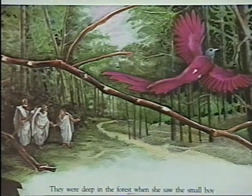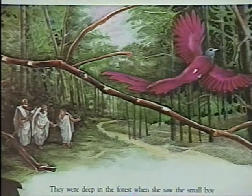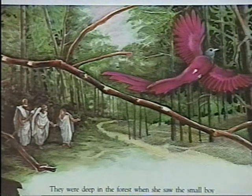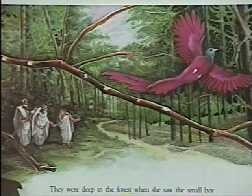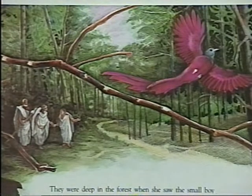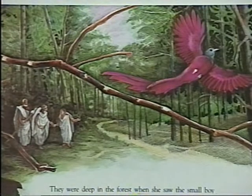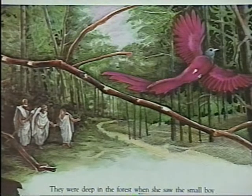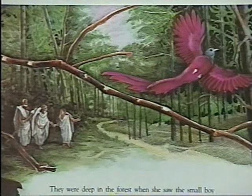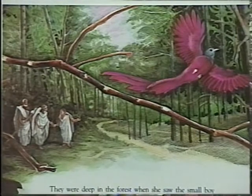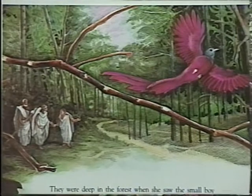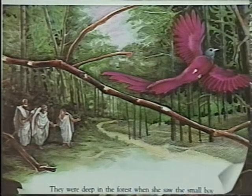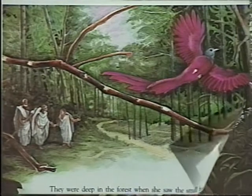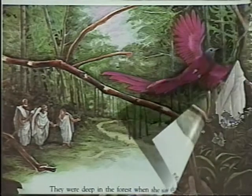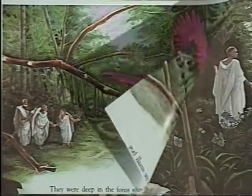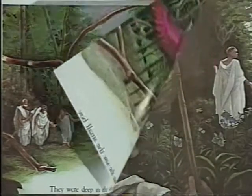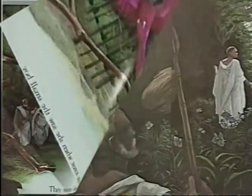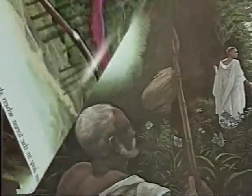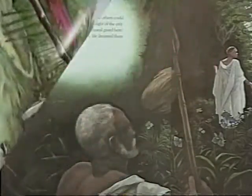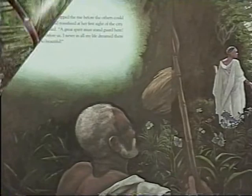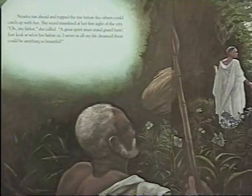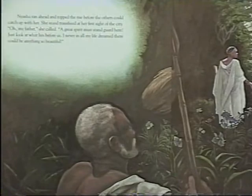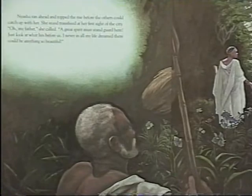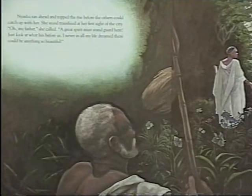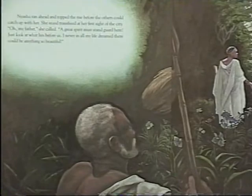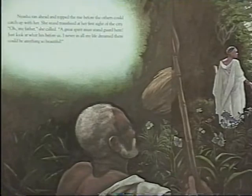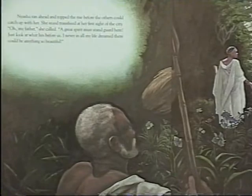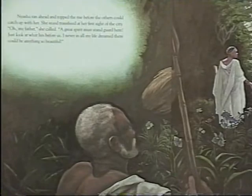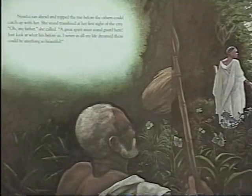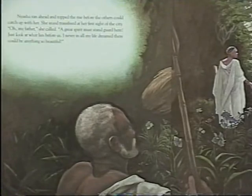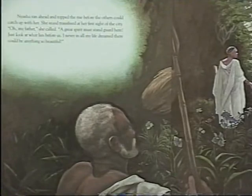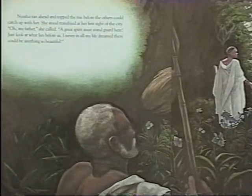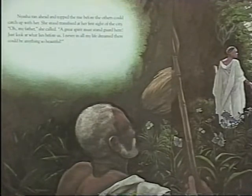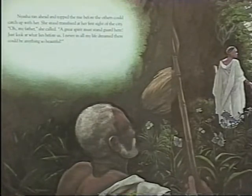At last, someone announced that they were near their destination.